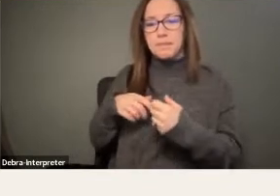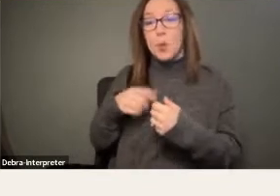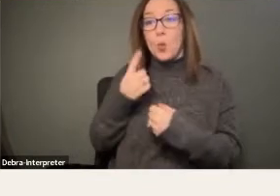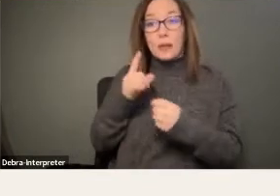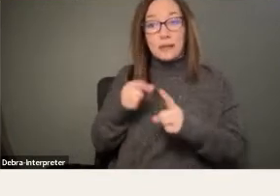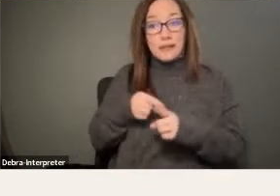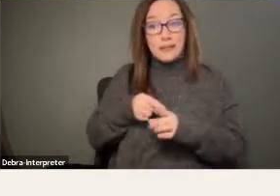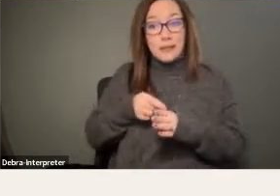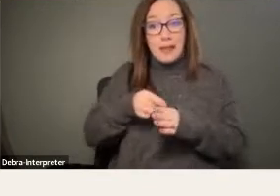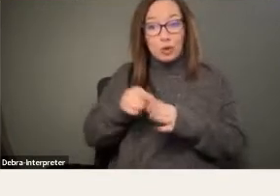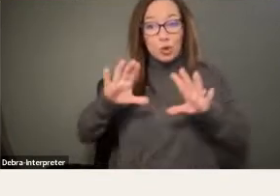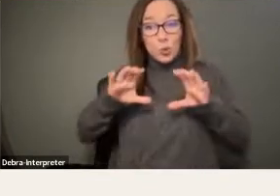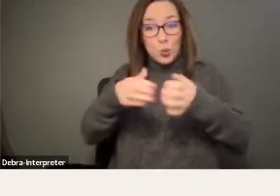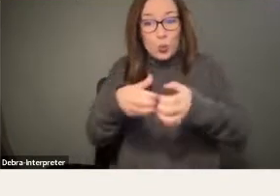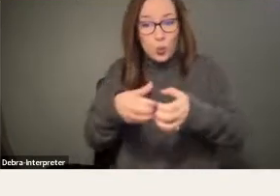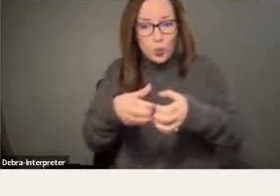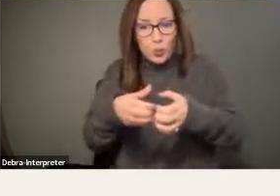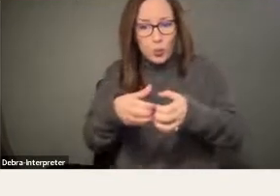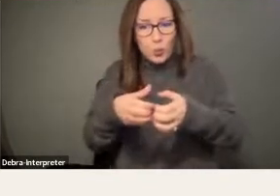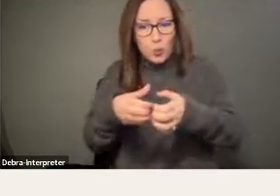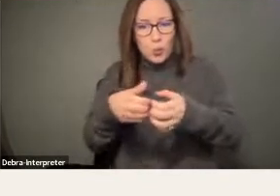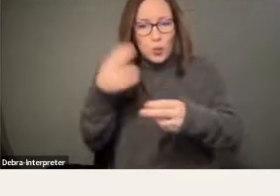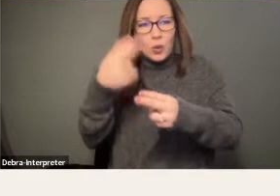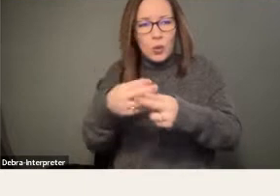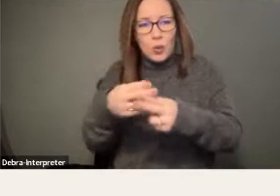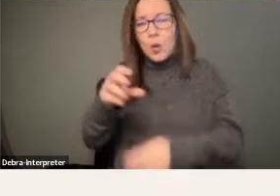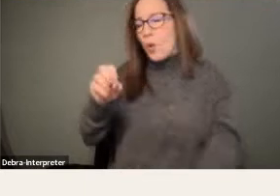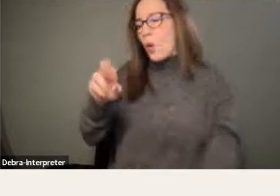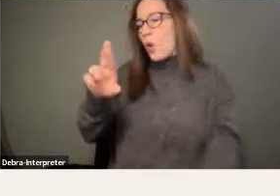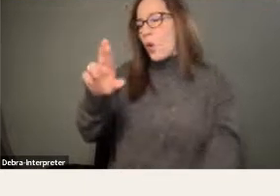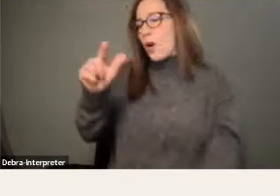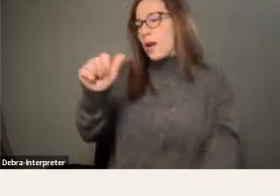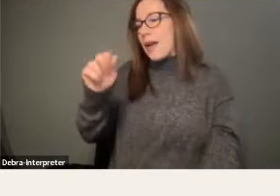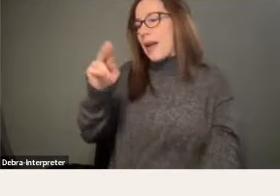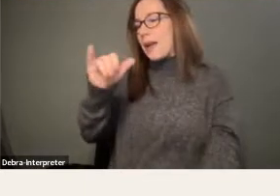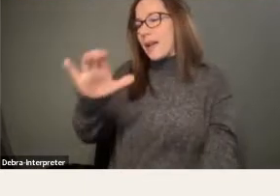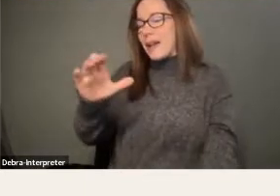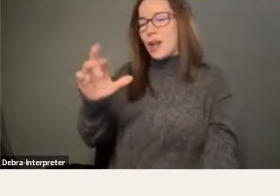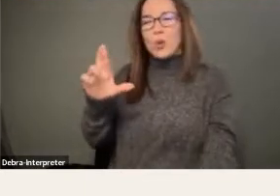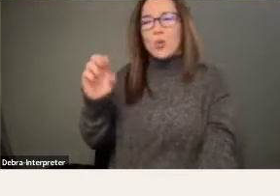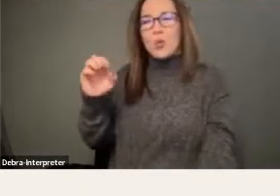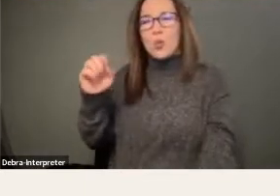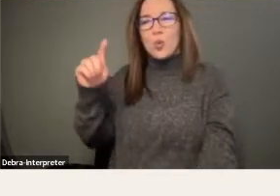materials we have digitized and created collections. One of the specialized collections I want to